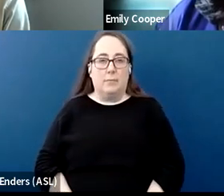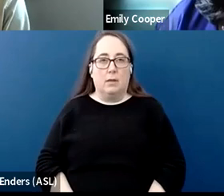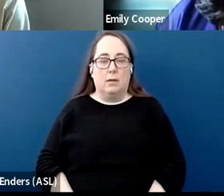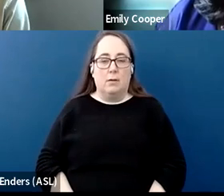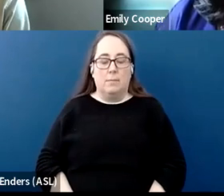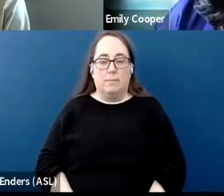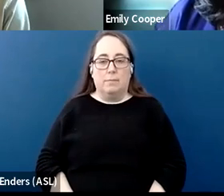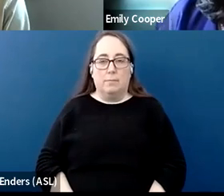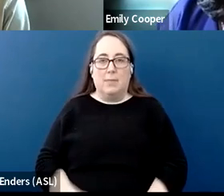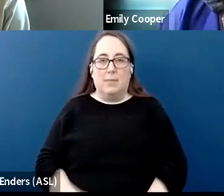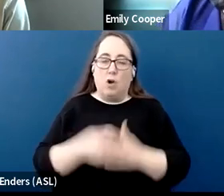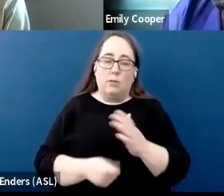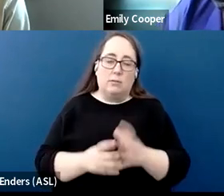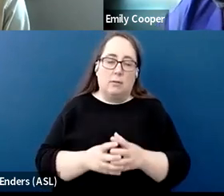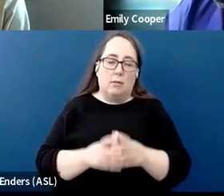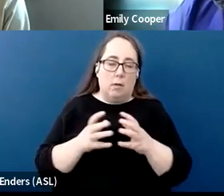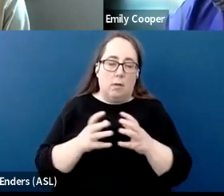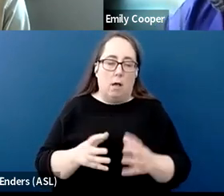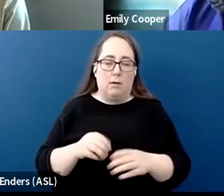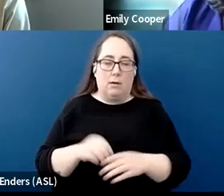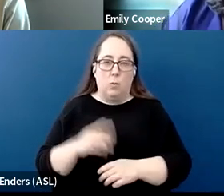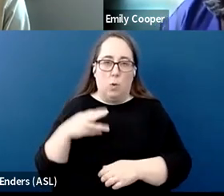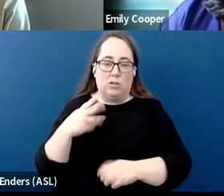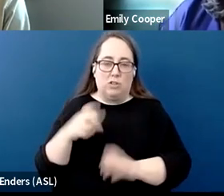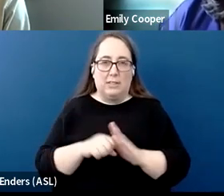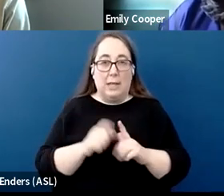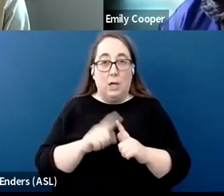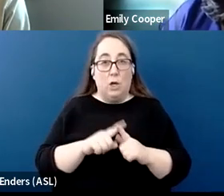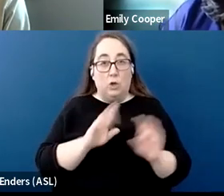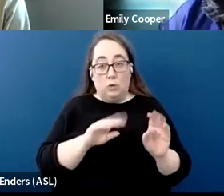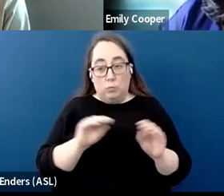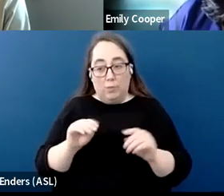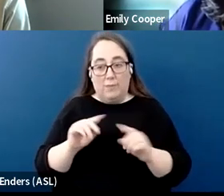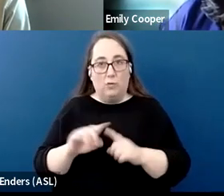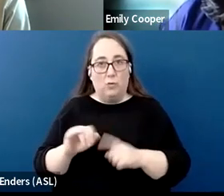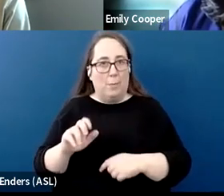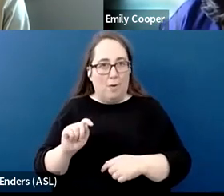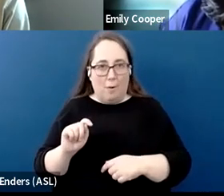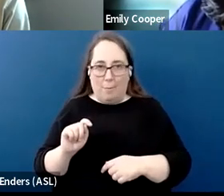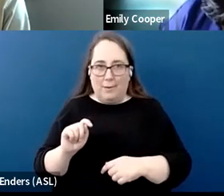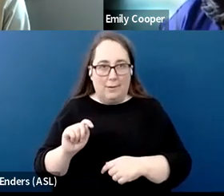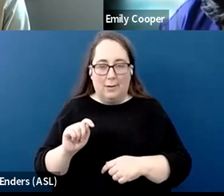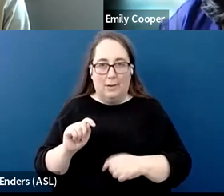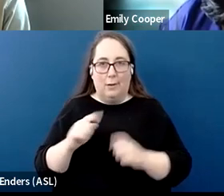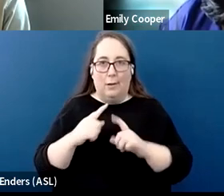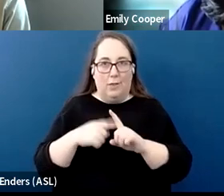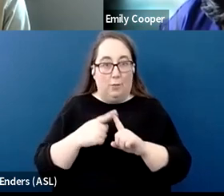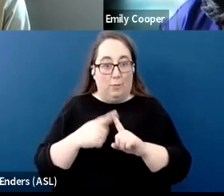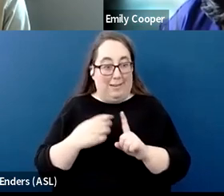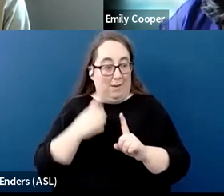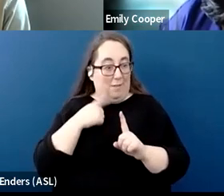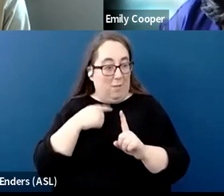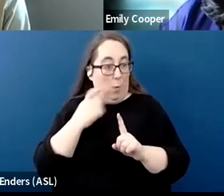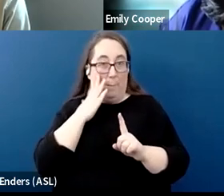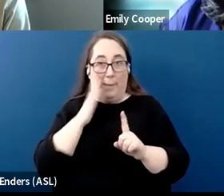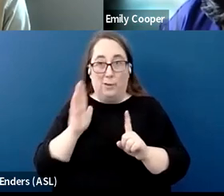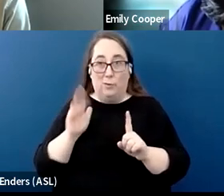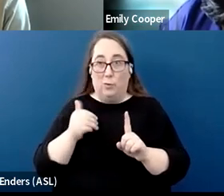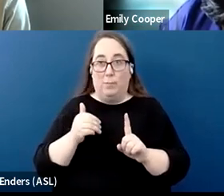people get transportation and who they can arrange it with and buy it from. There is lots of strategies around that.